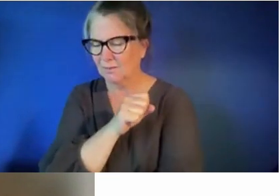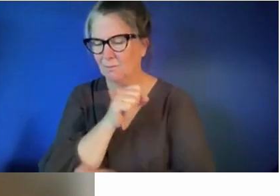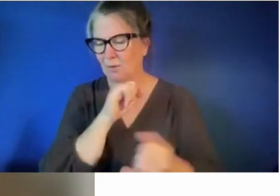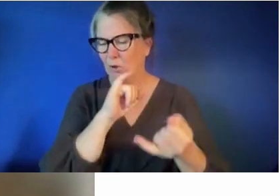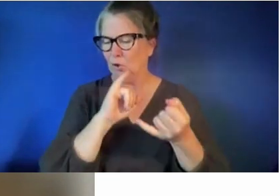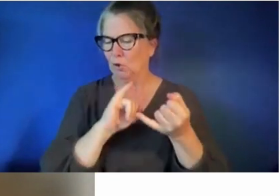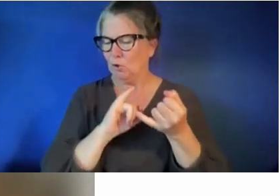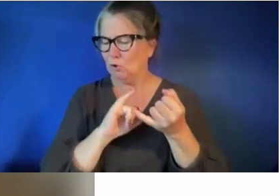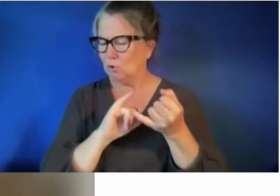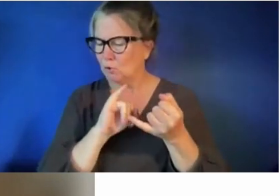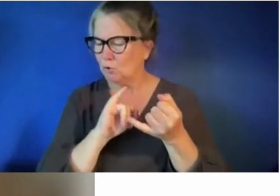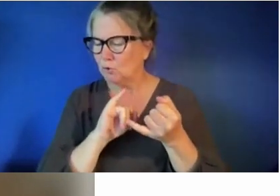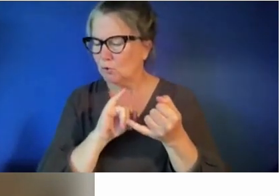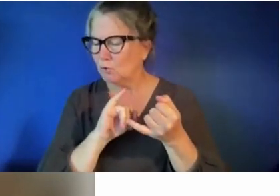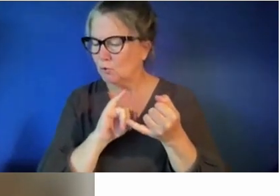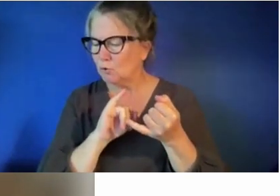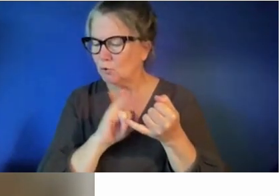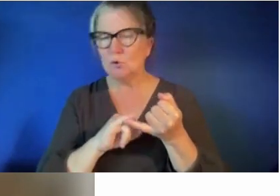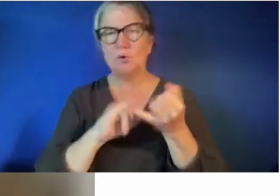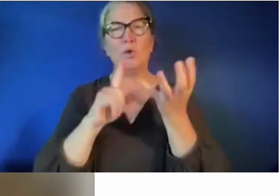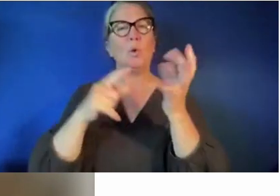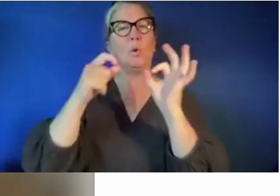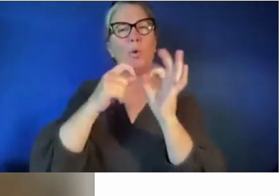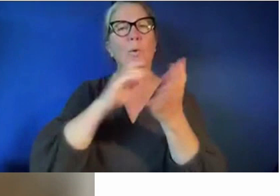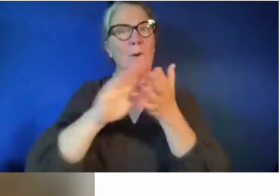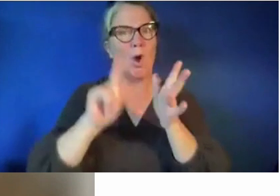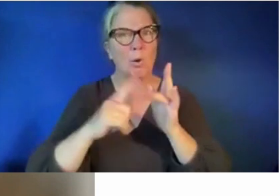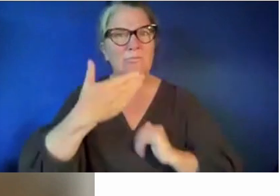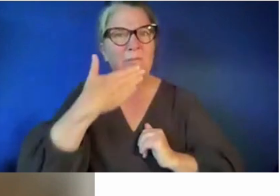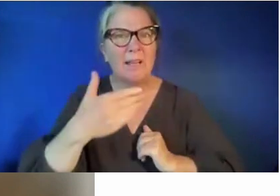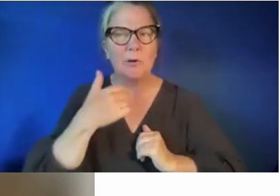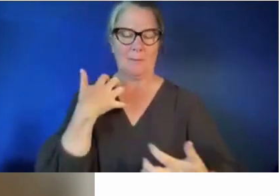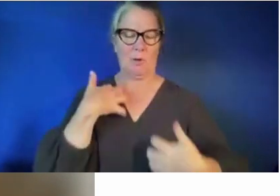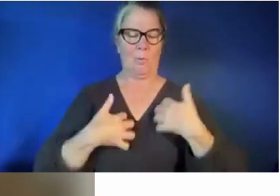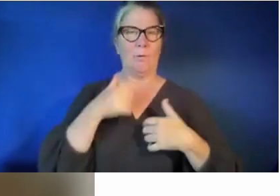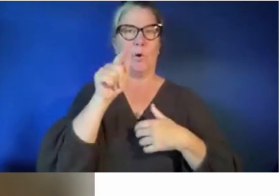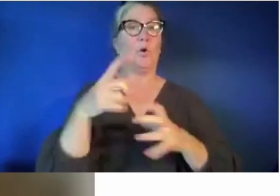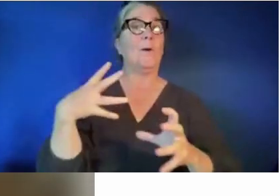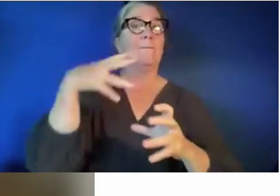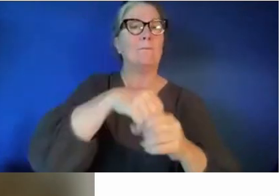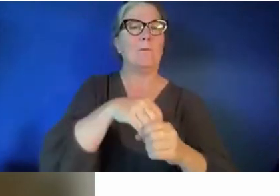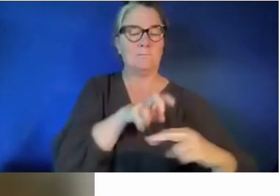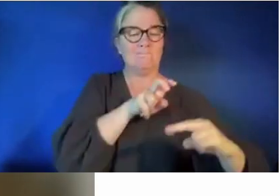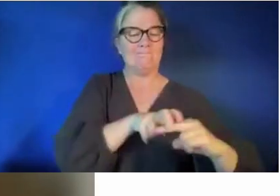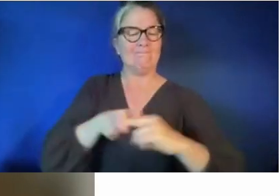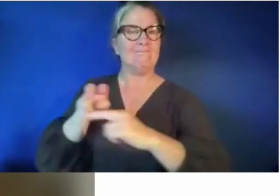to some further contributions in the panel from you. So the State of Service Roadshow is an annual occasion where we come together